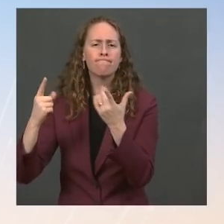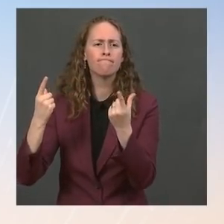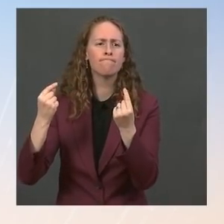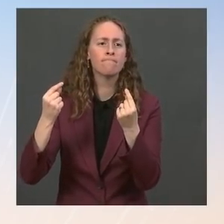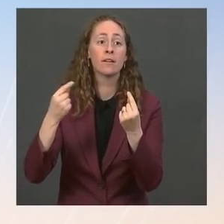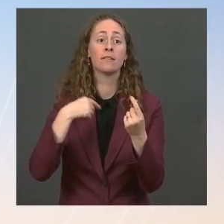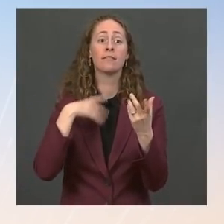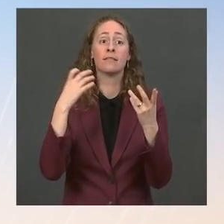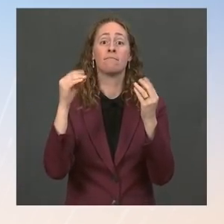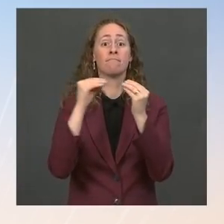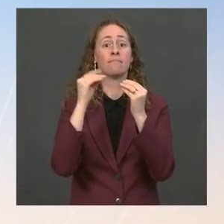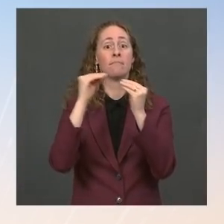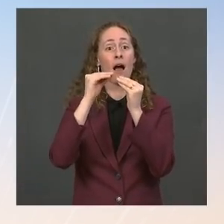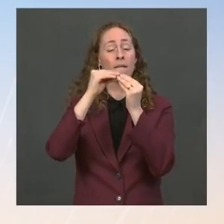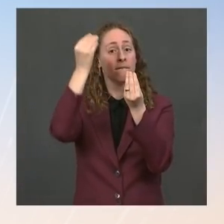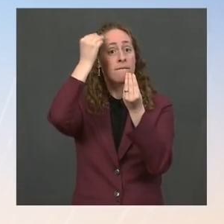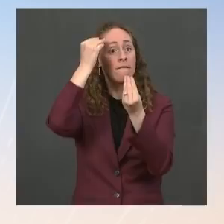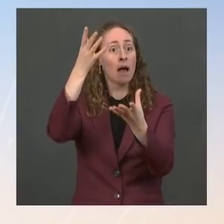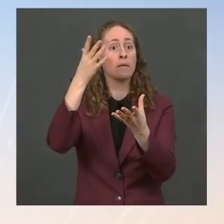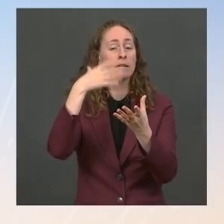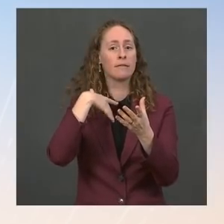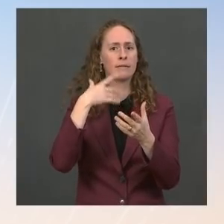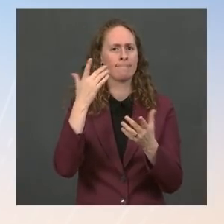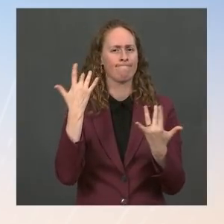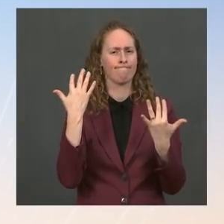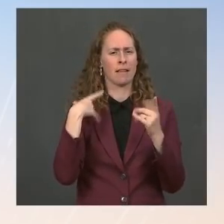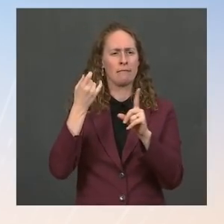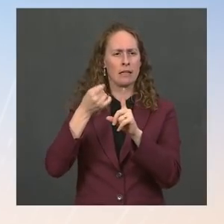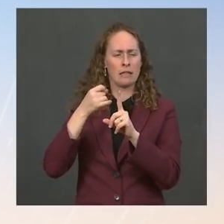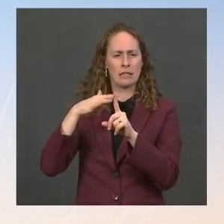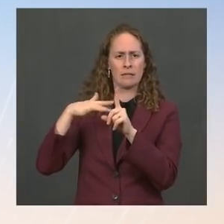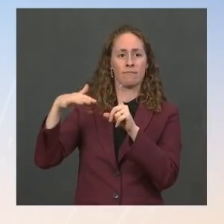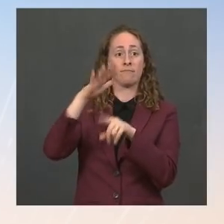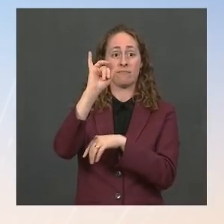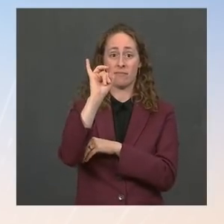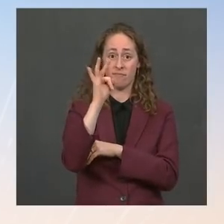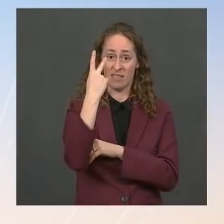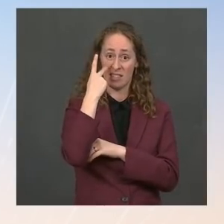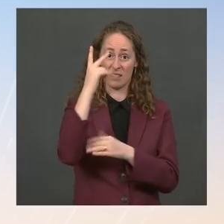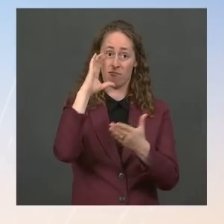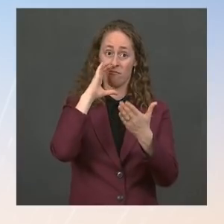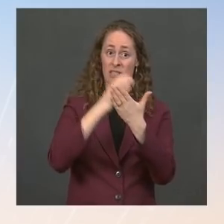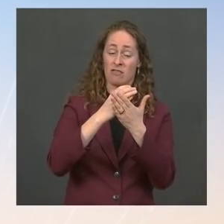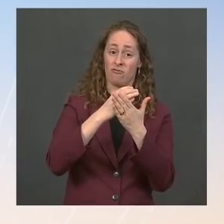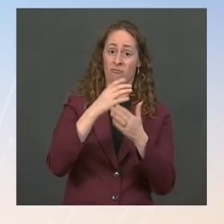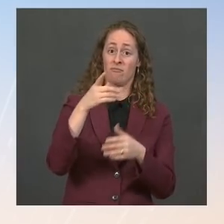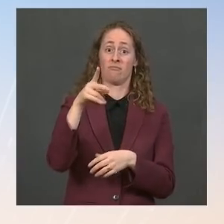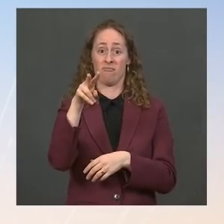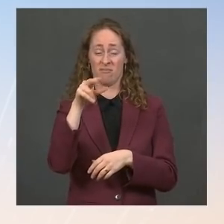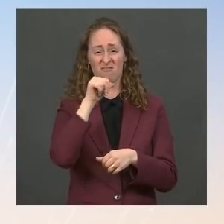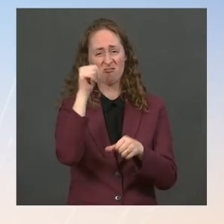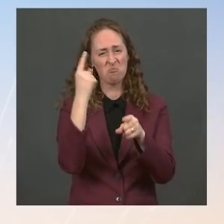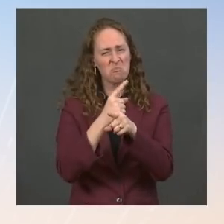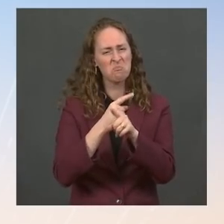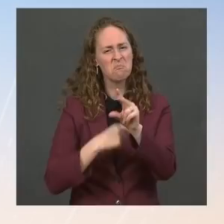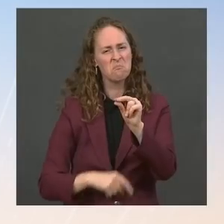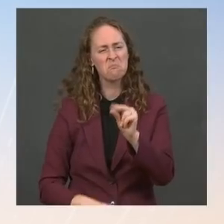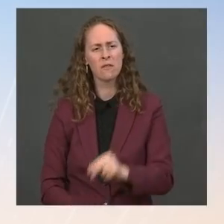I don't think anyone seeing that footage would think it was acceptable or appropriate. The Press: And then, DHS said it will be -- that are -- said yester- --